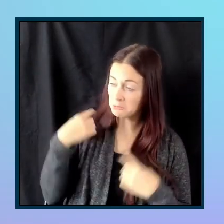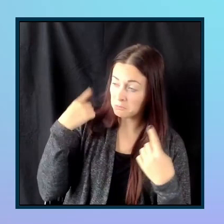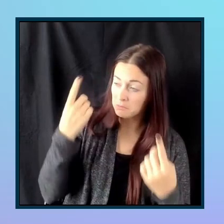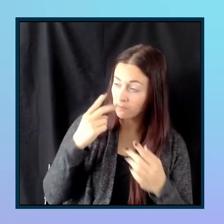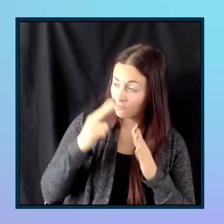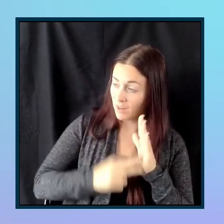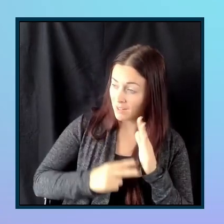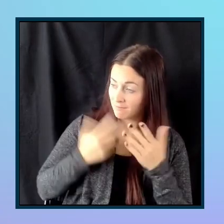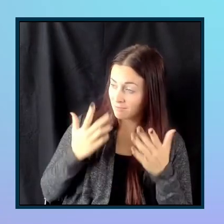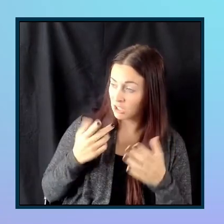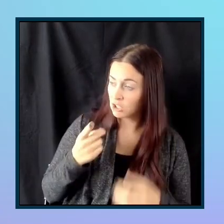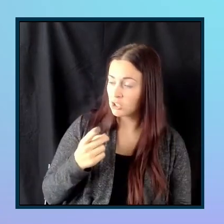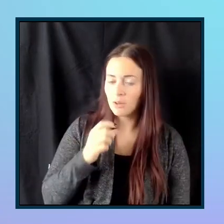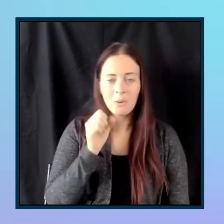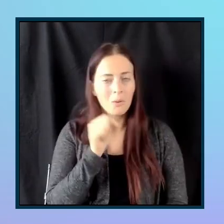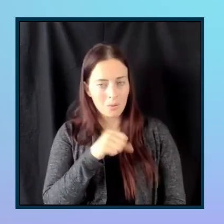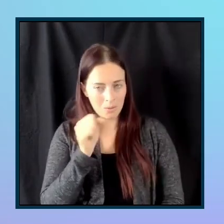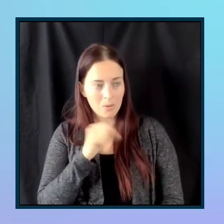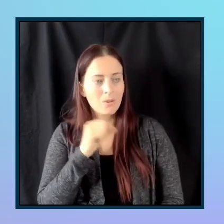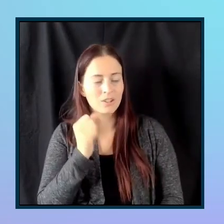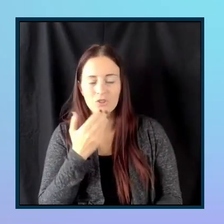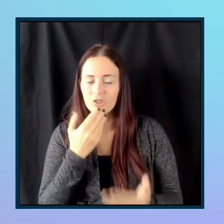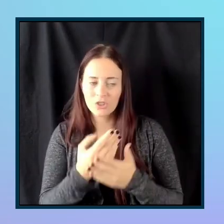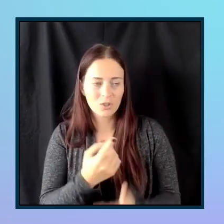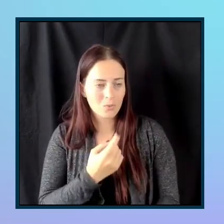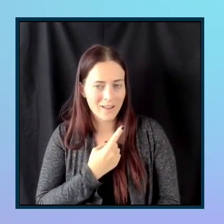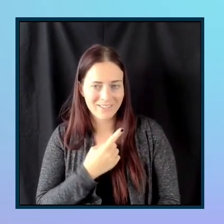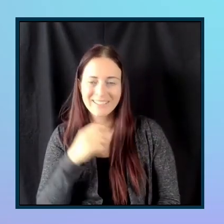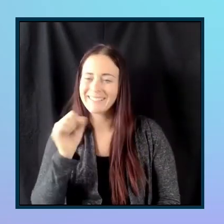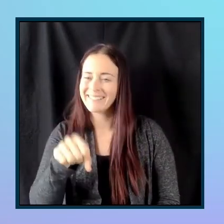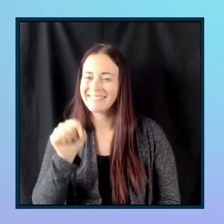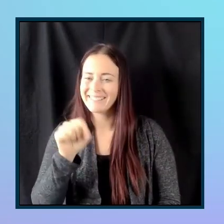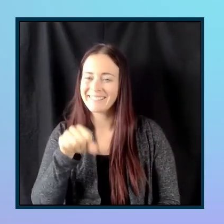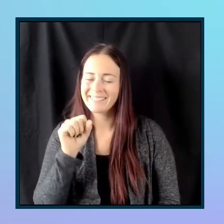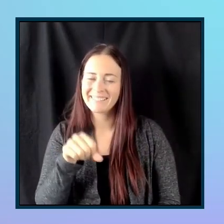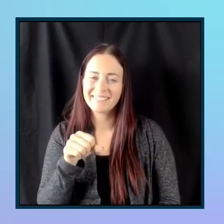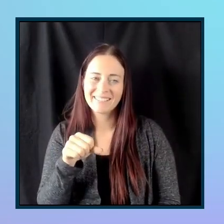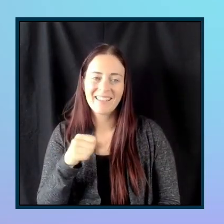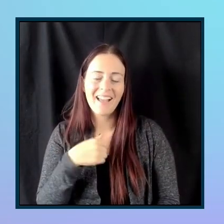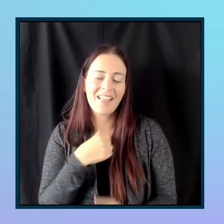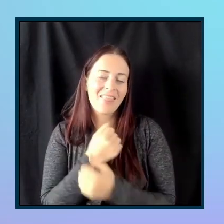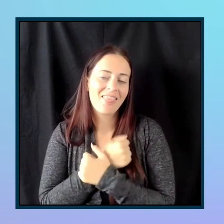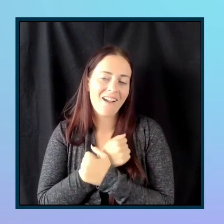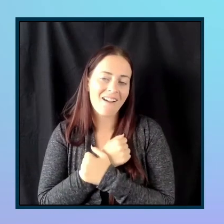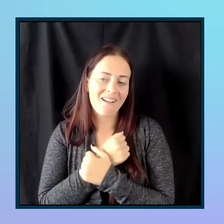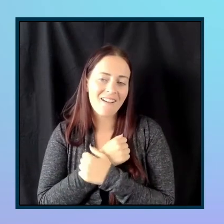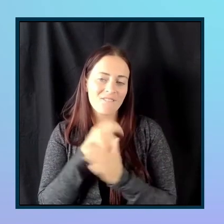Yeah, that's a really good question because I do, I love to read a lot.